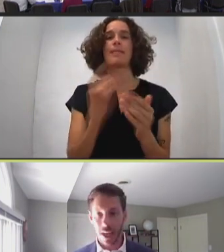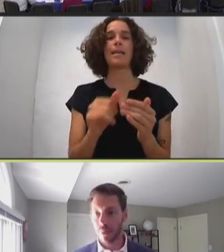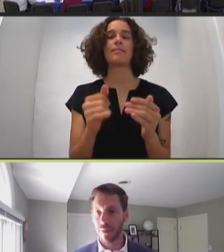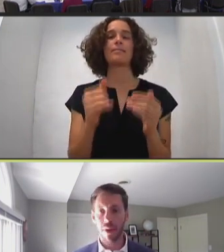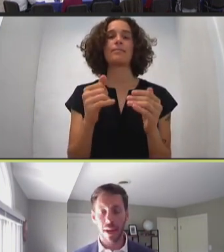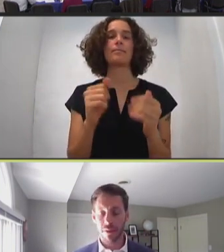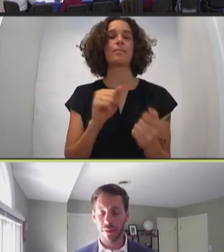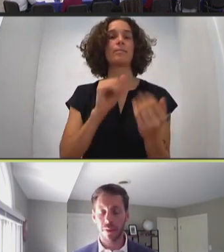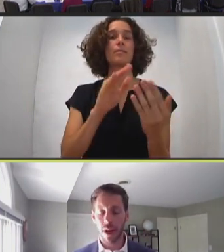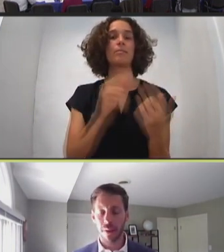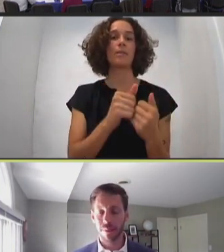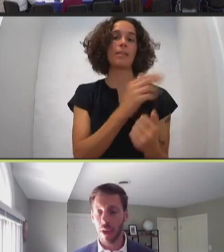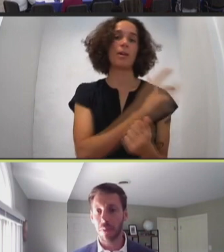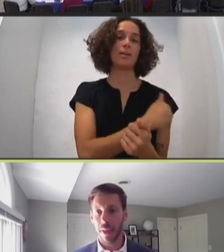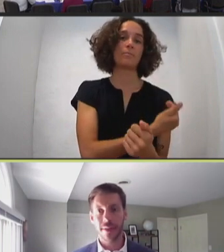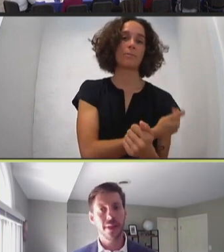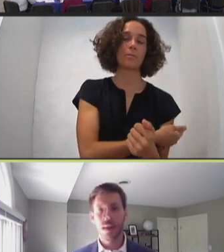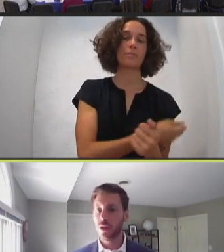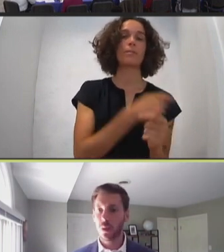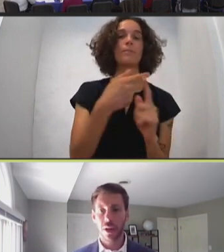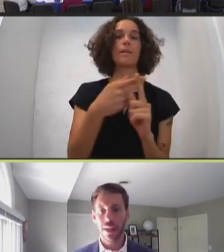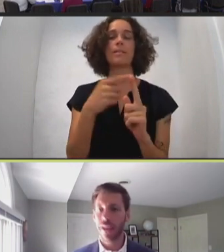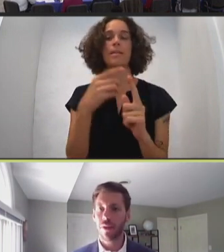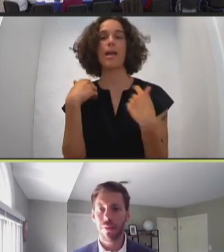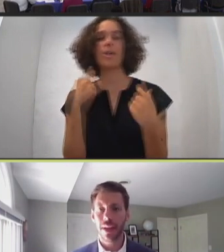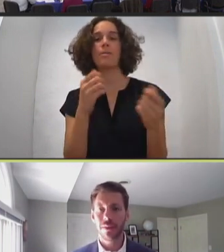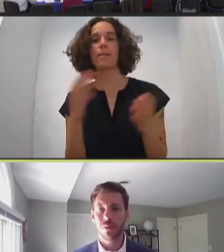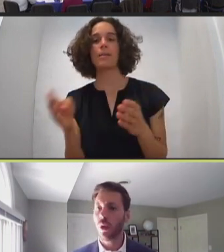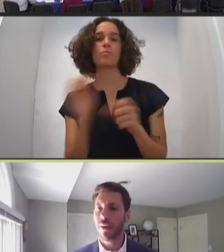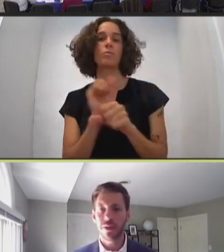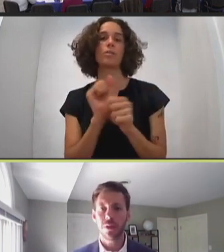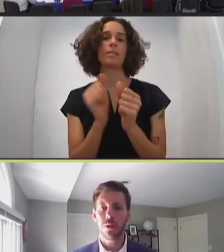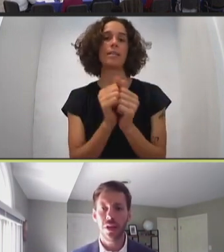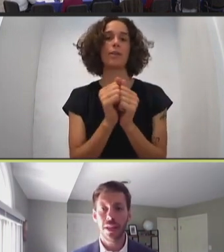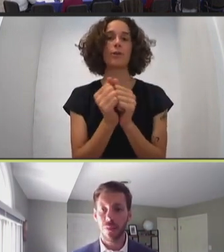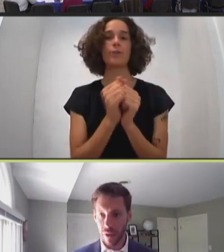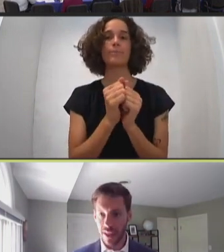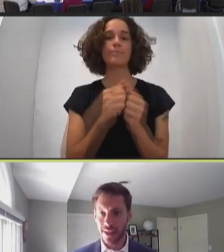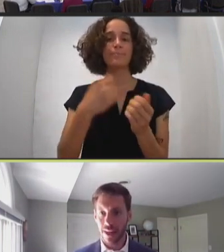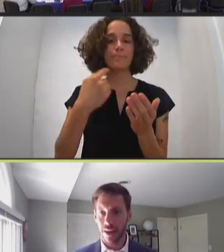and health plans just working together to find whatever solution it is for this year,